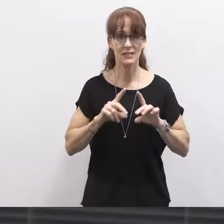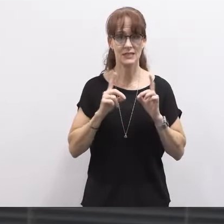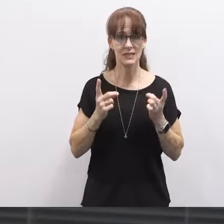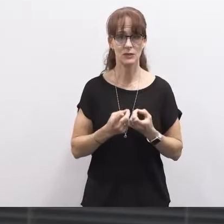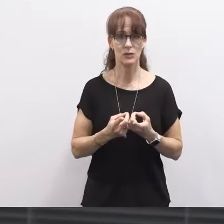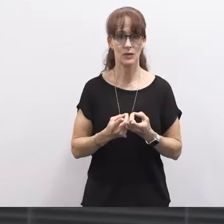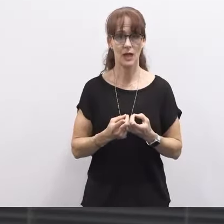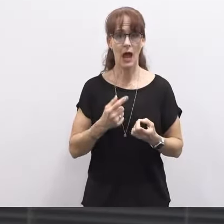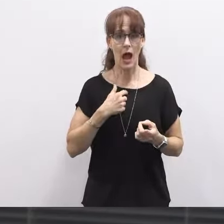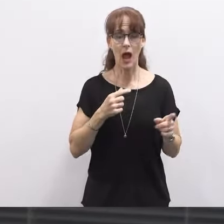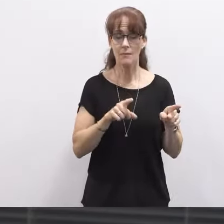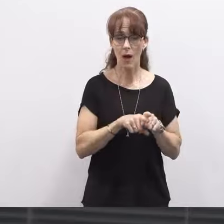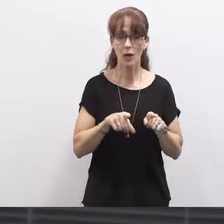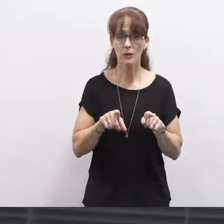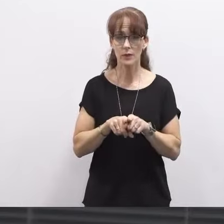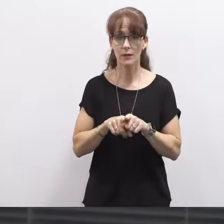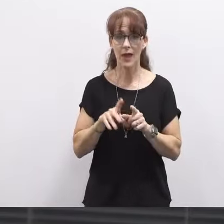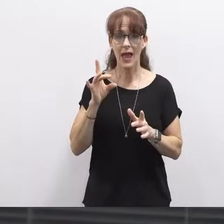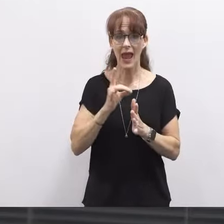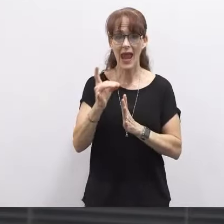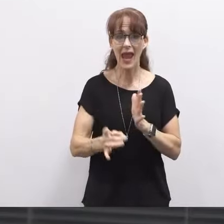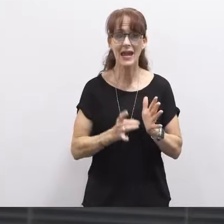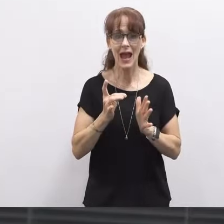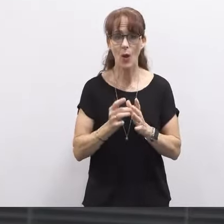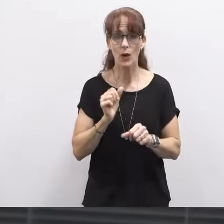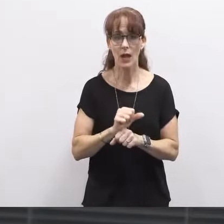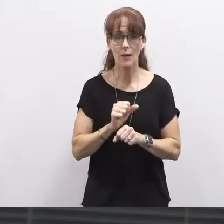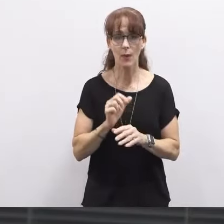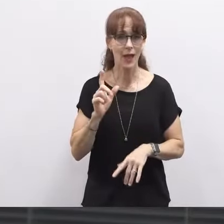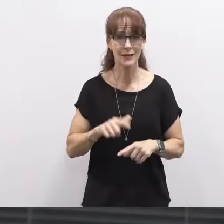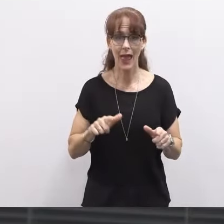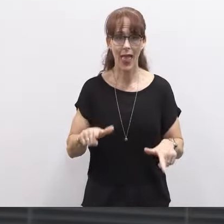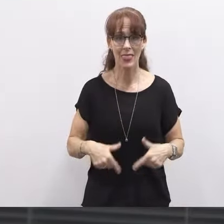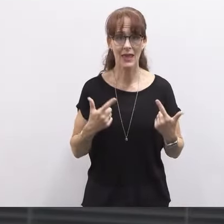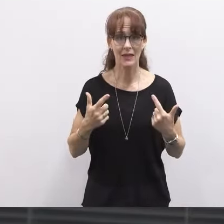but I am also an eight-hour employee and cannot live on the wage.